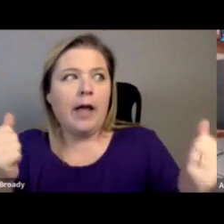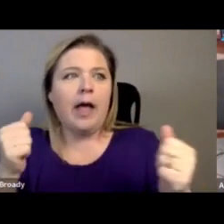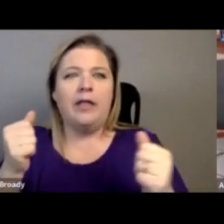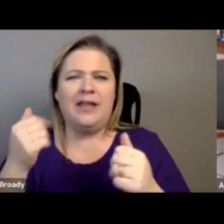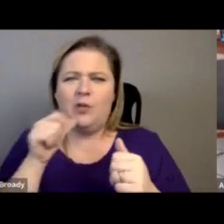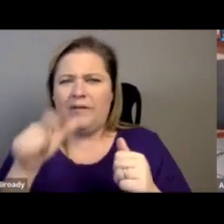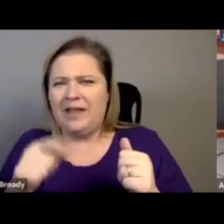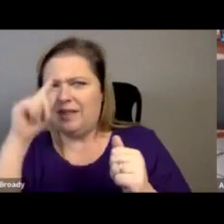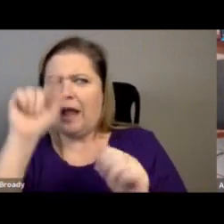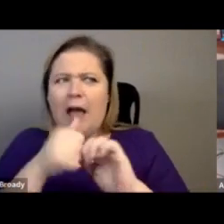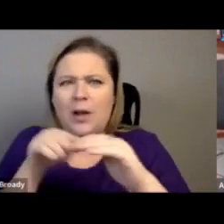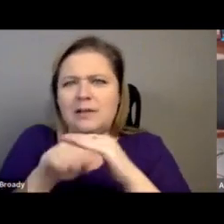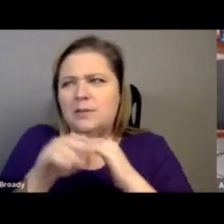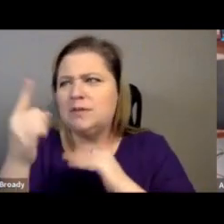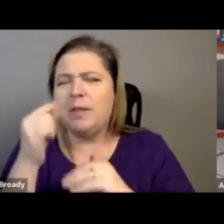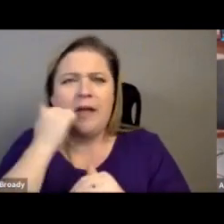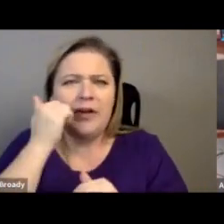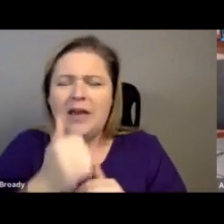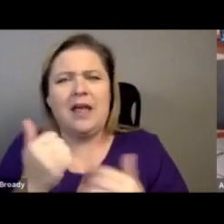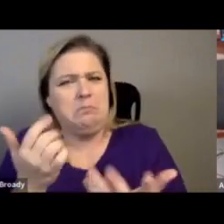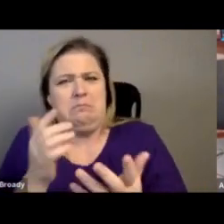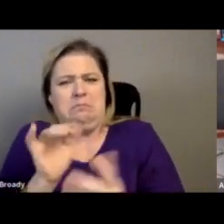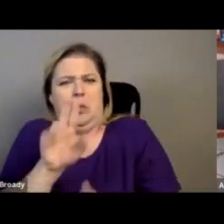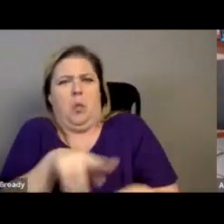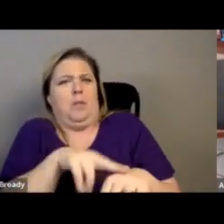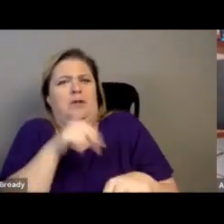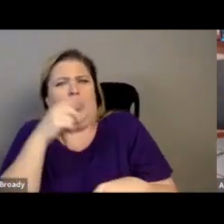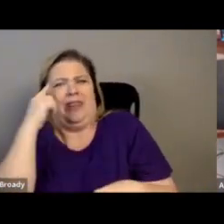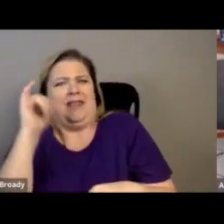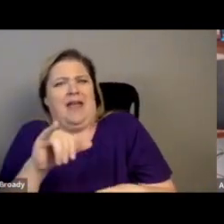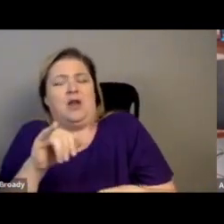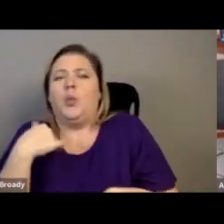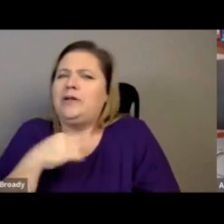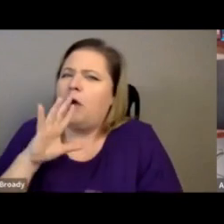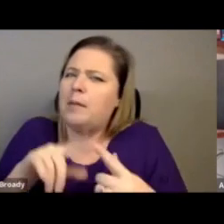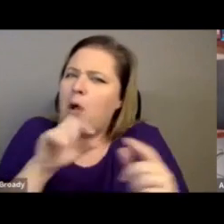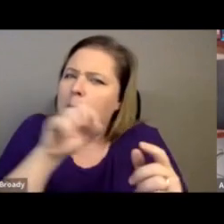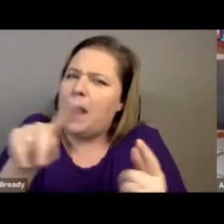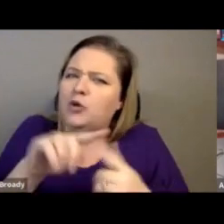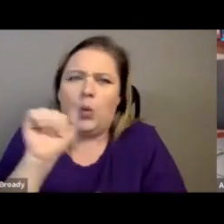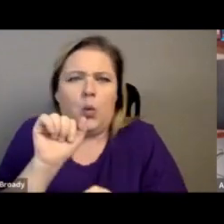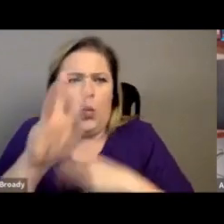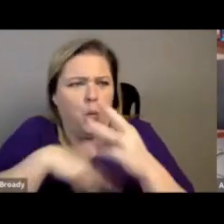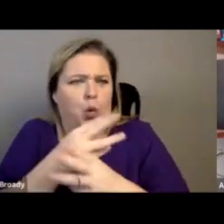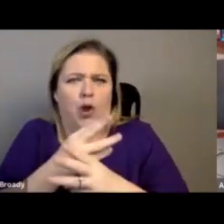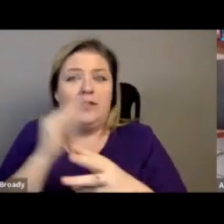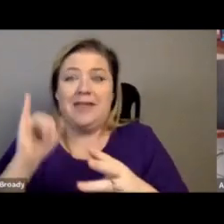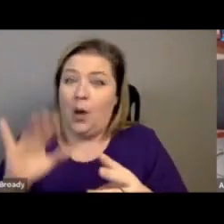consideration on a day to day basis. Are we talking about returning to a world that takes into consideration the lessons